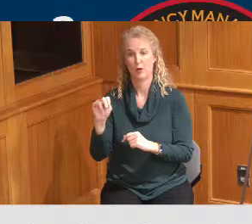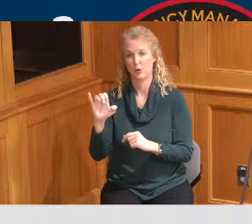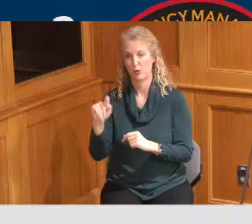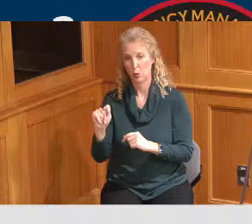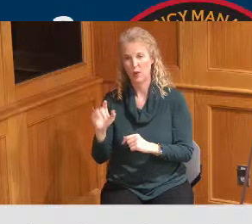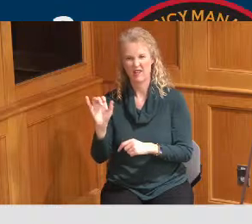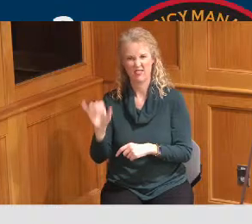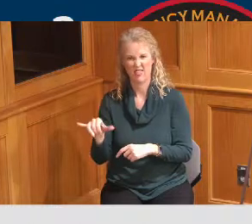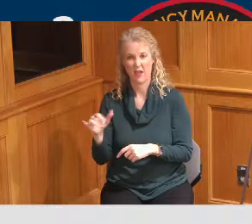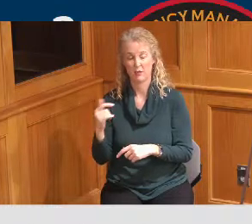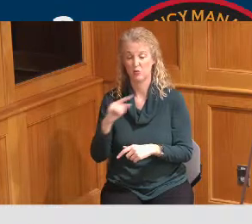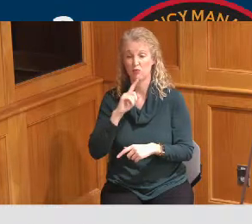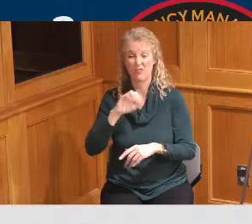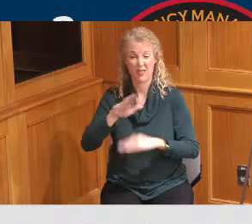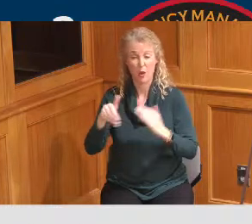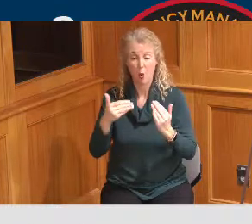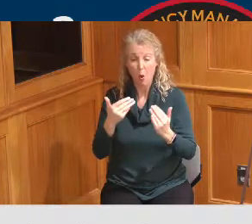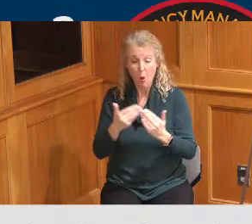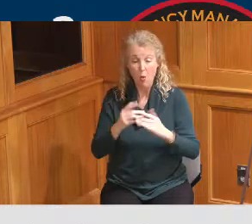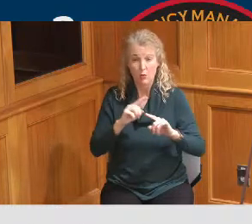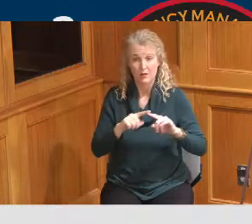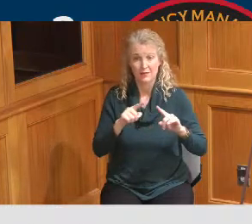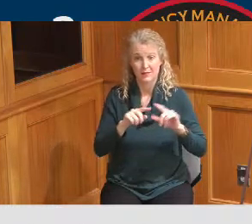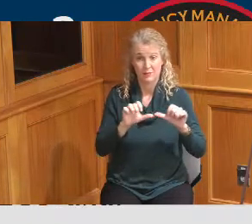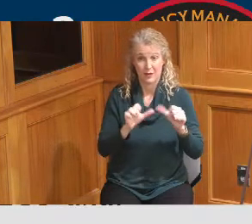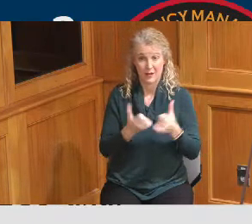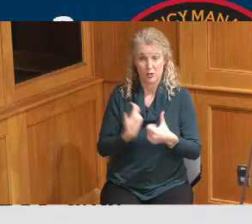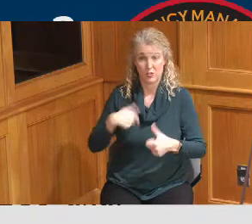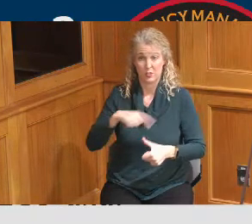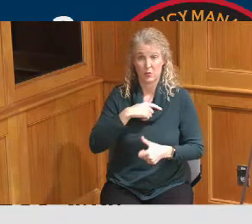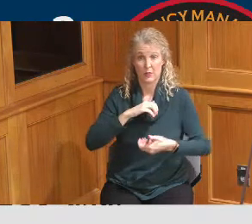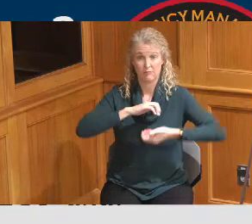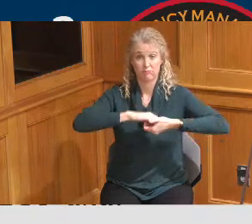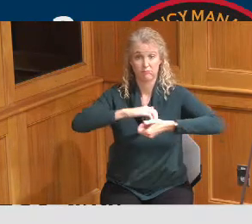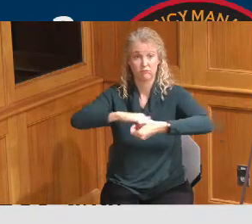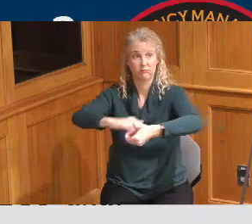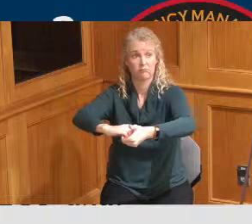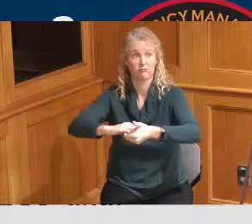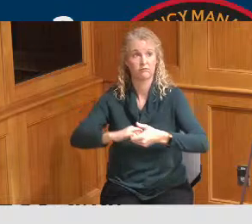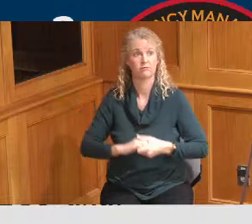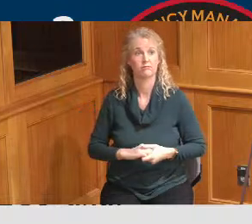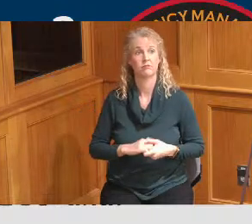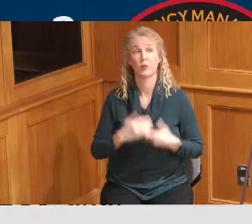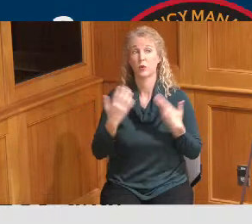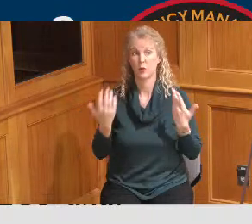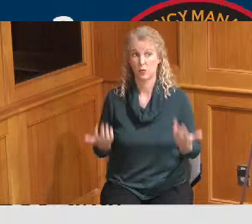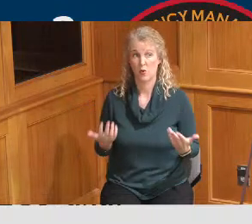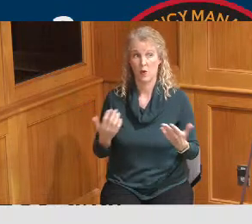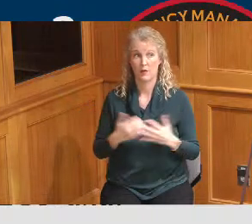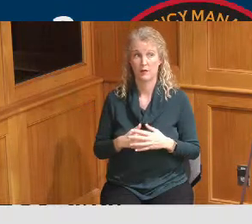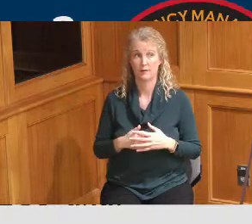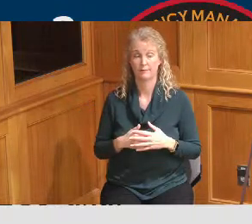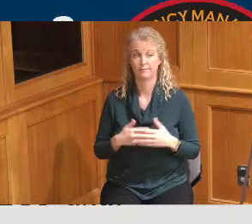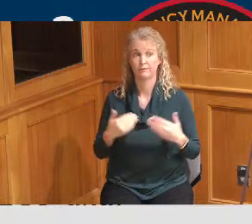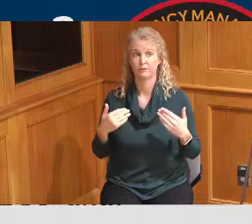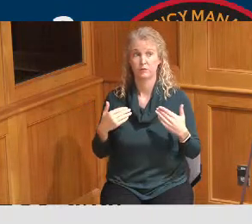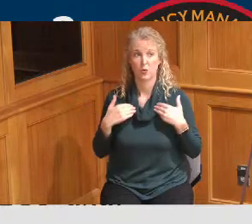to integrate all those on a on a regular basis so we provided a comprehensive unified effort